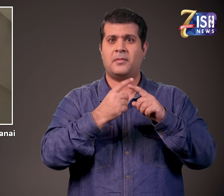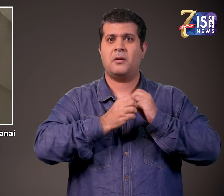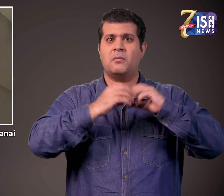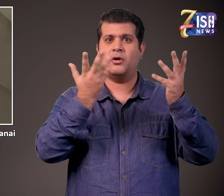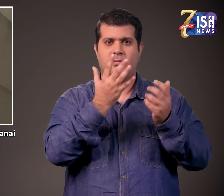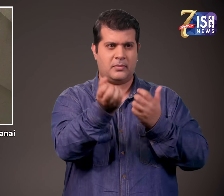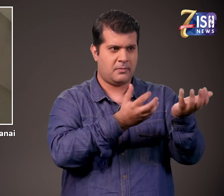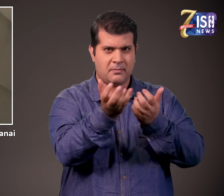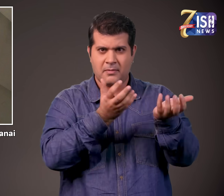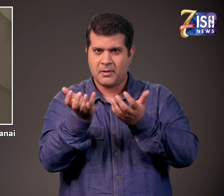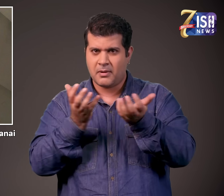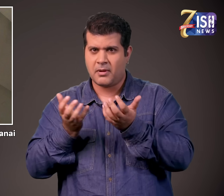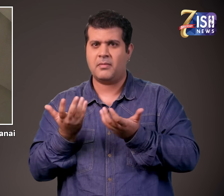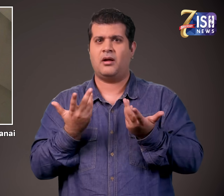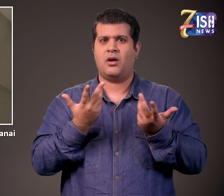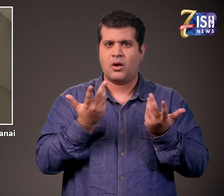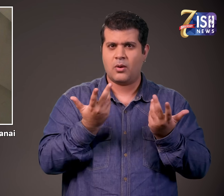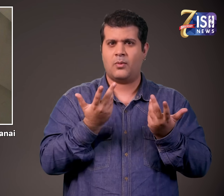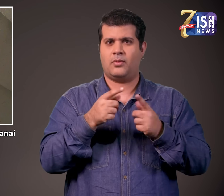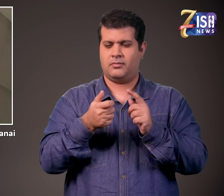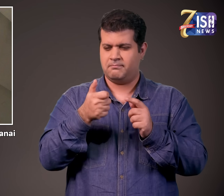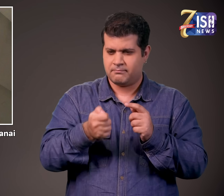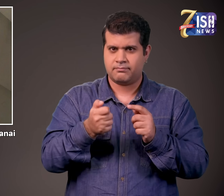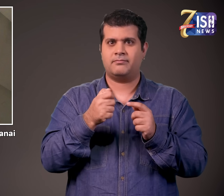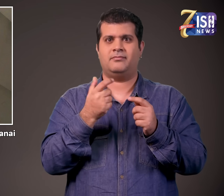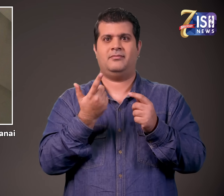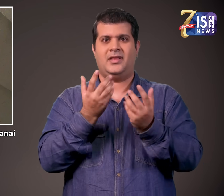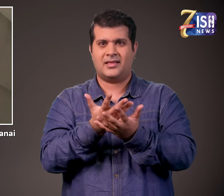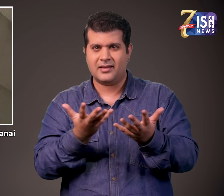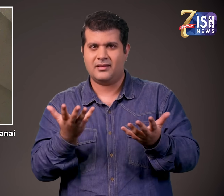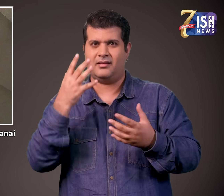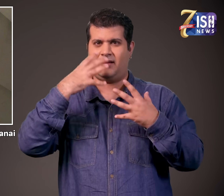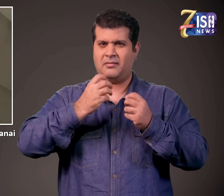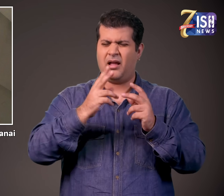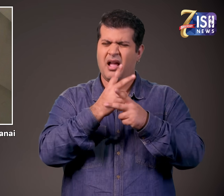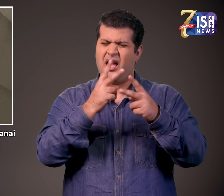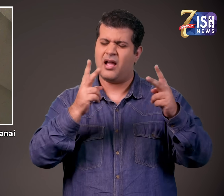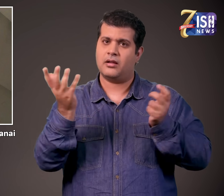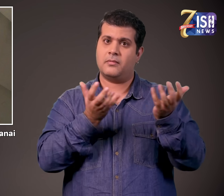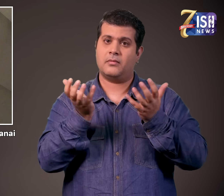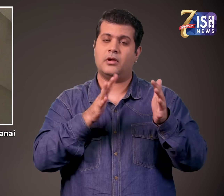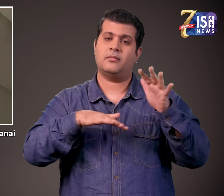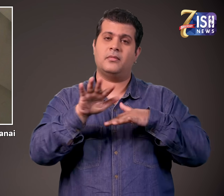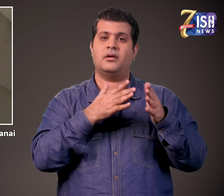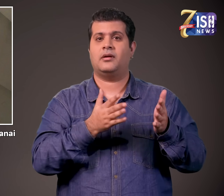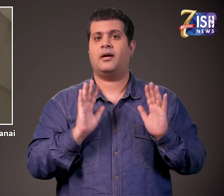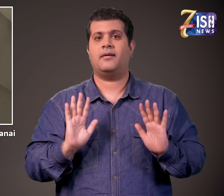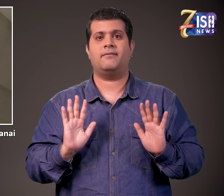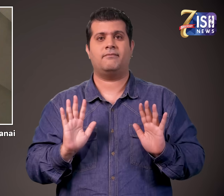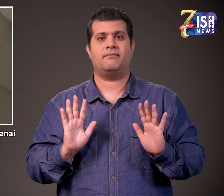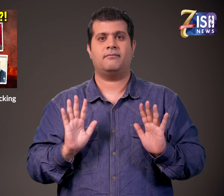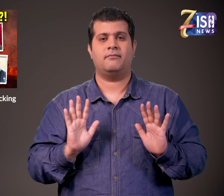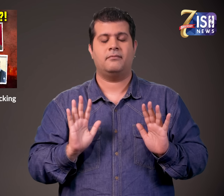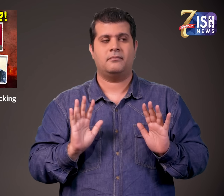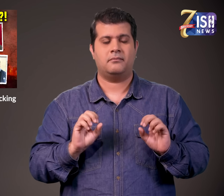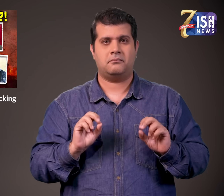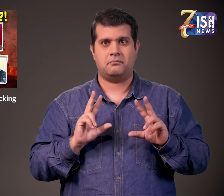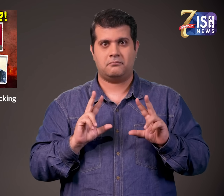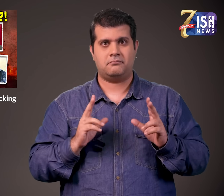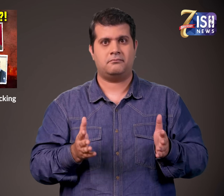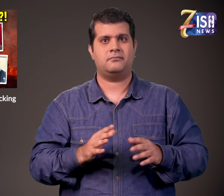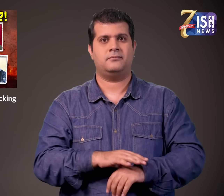and were collecting explosives, remotes, and other bomb-making materials. Shocking!